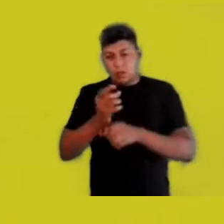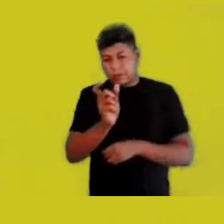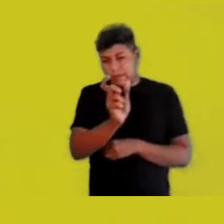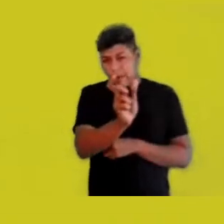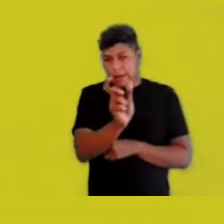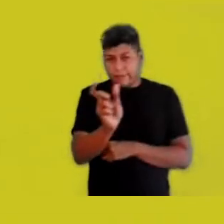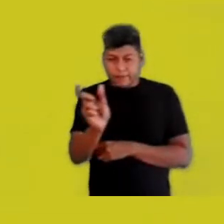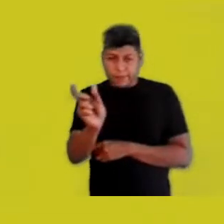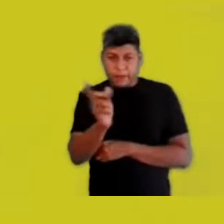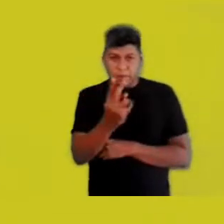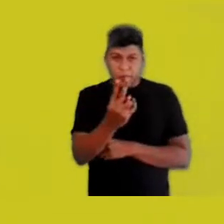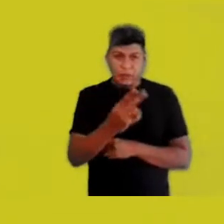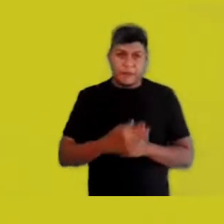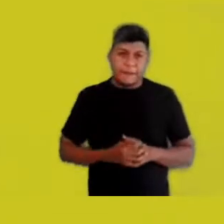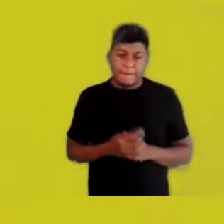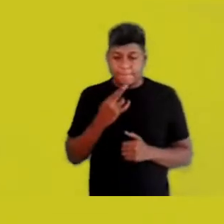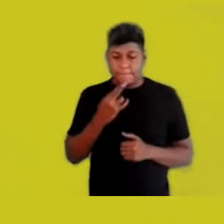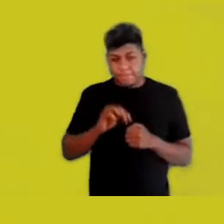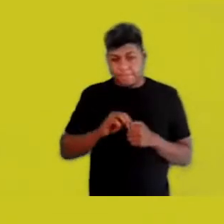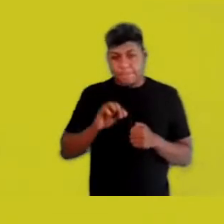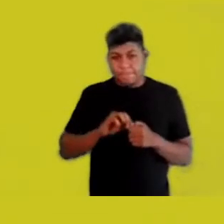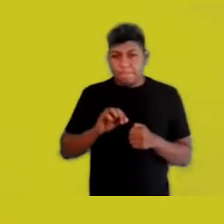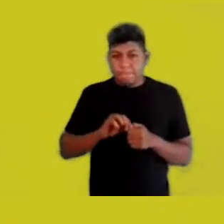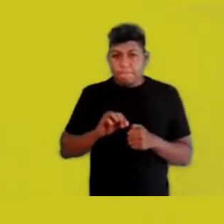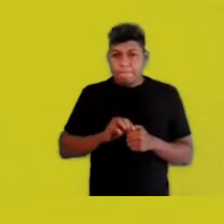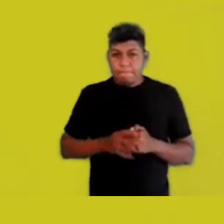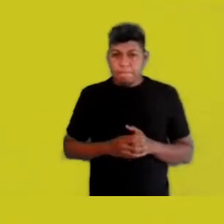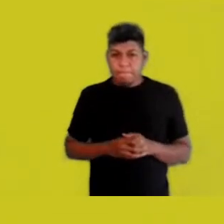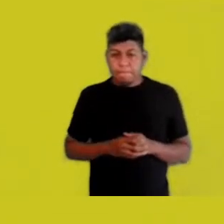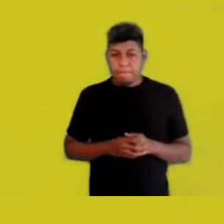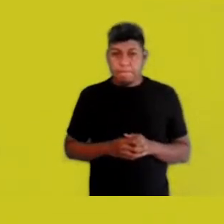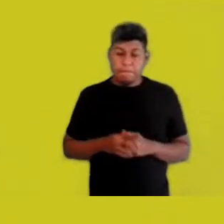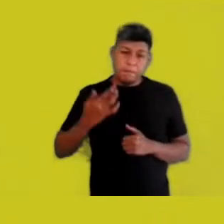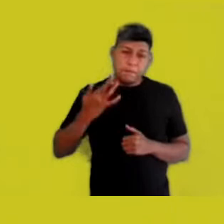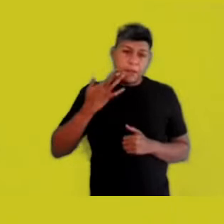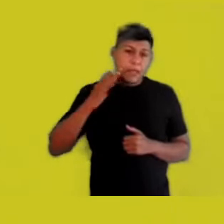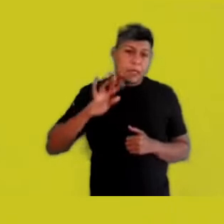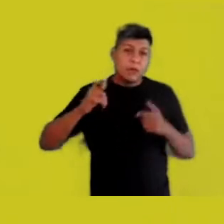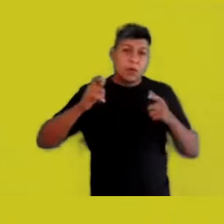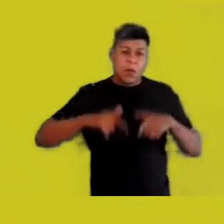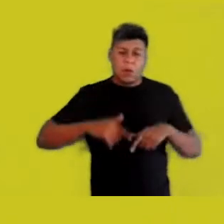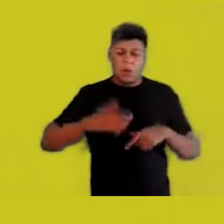That’s what I’ll do. I don’t know how far I’ll go, I don’t want to be long,